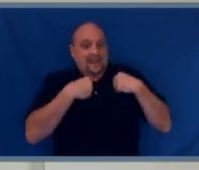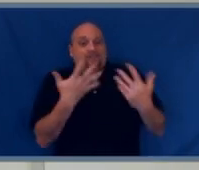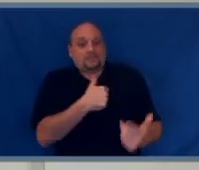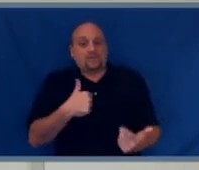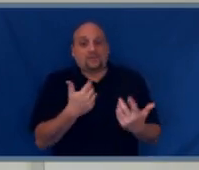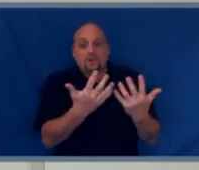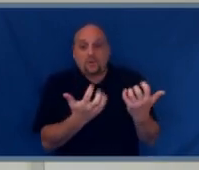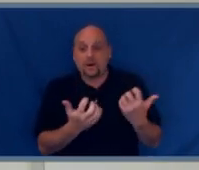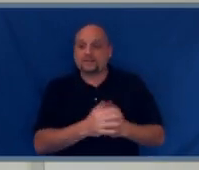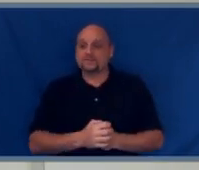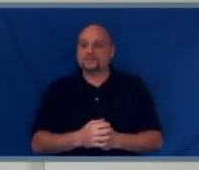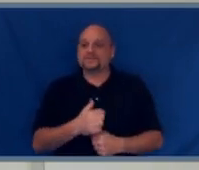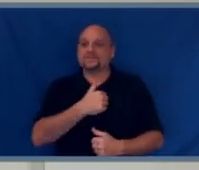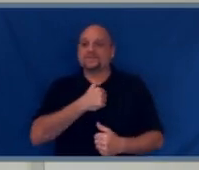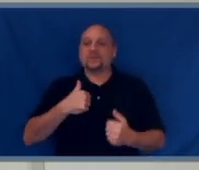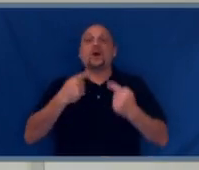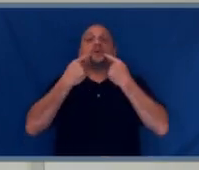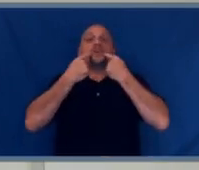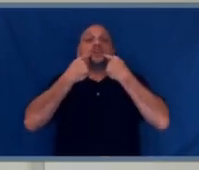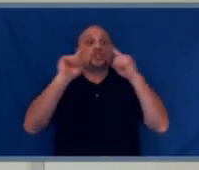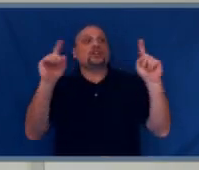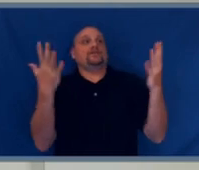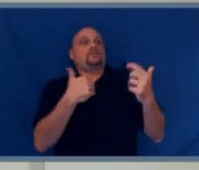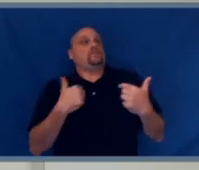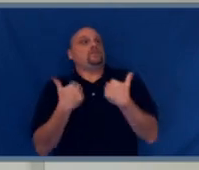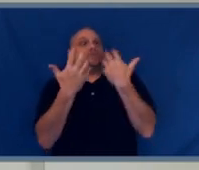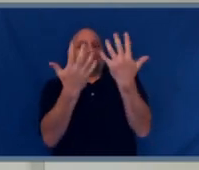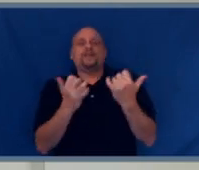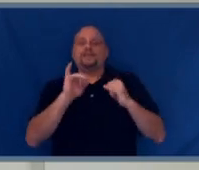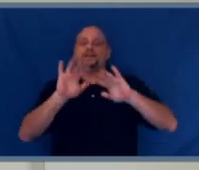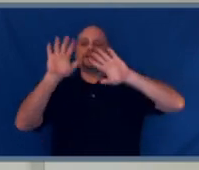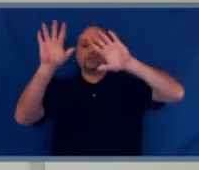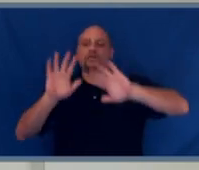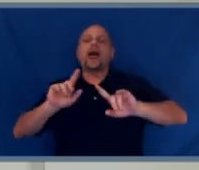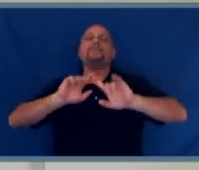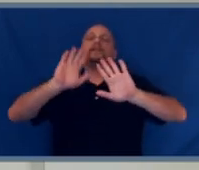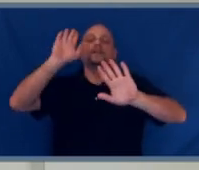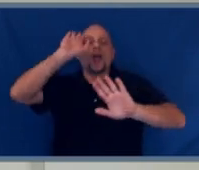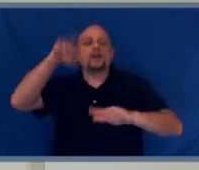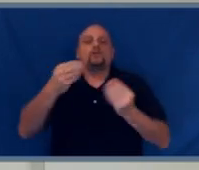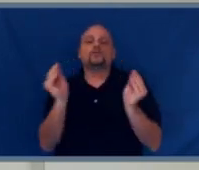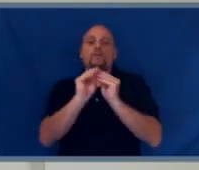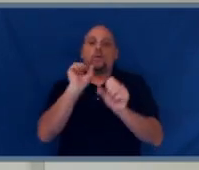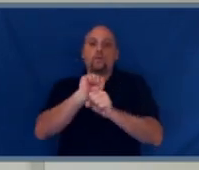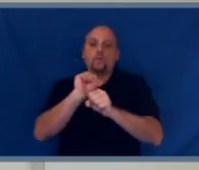LOOKS LIKE WE ACHIEVED WHAT WE WERE HOPING FOR. THERE'S A LITTLE MORE WORK TO GO